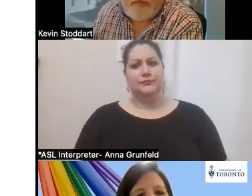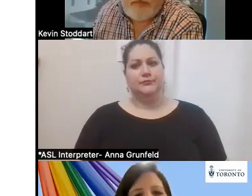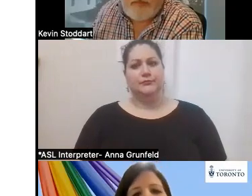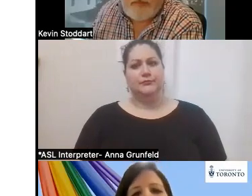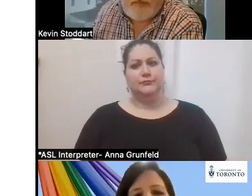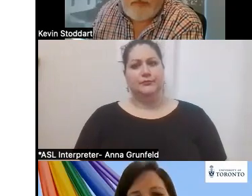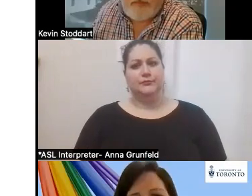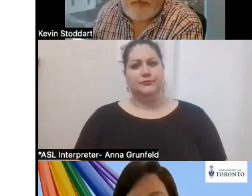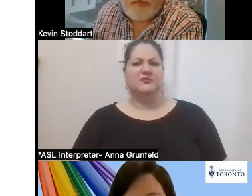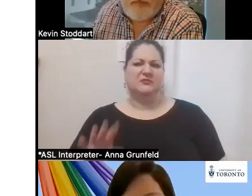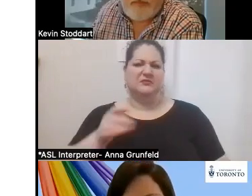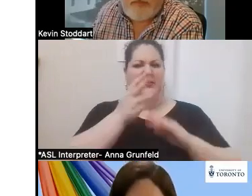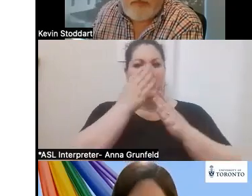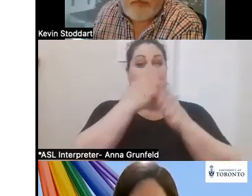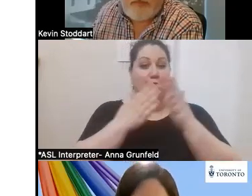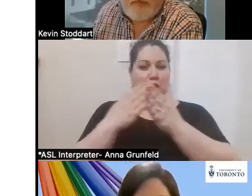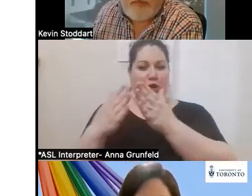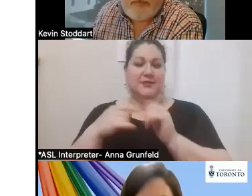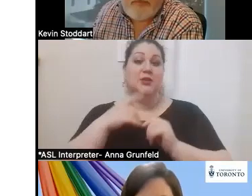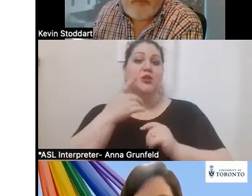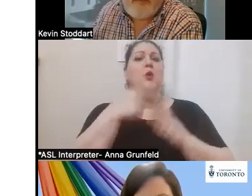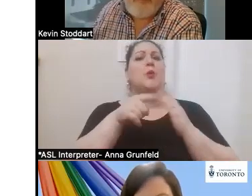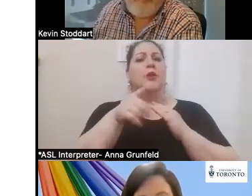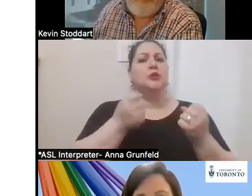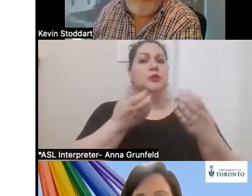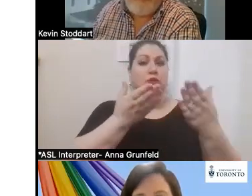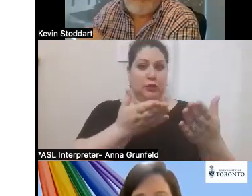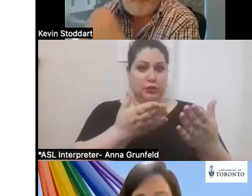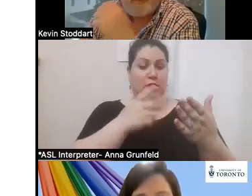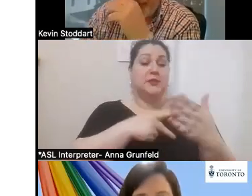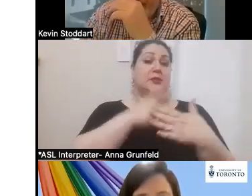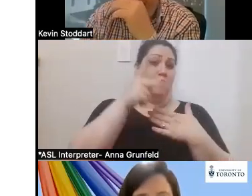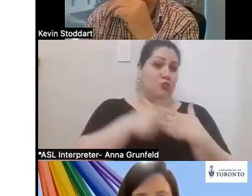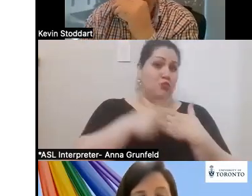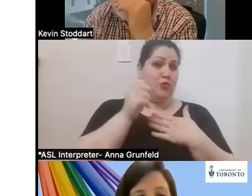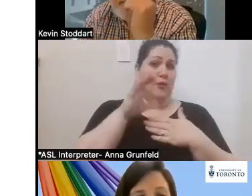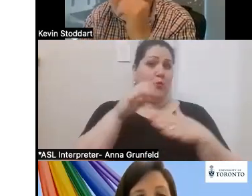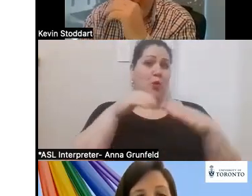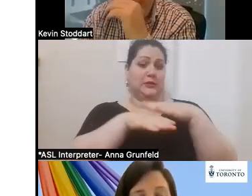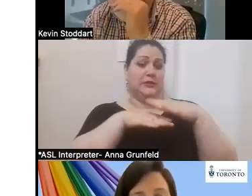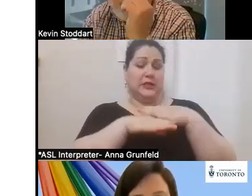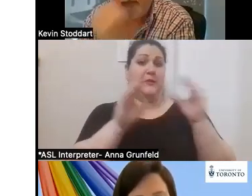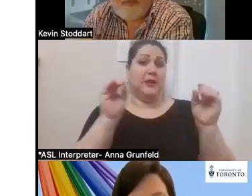So, what would you suggest a program or accessibility office do when a student fails a